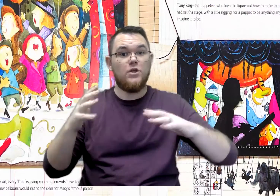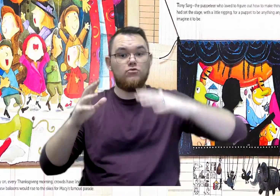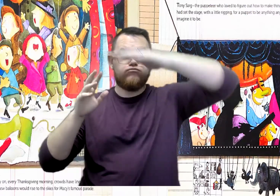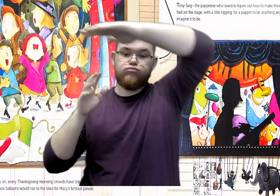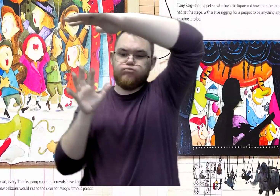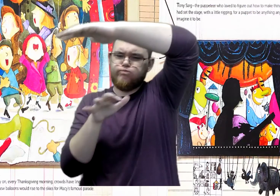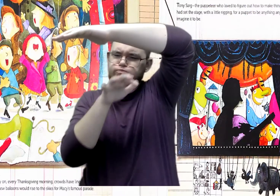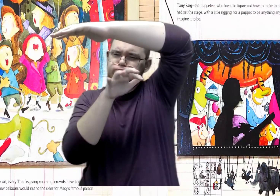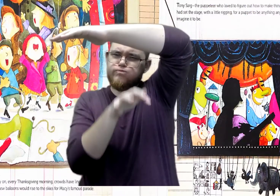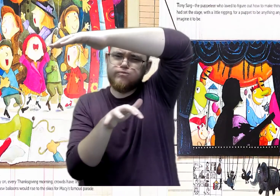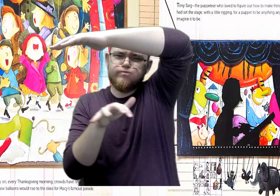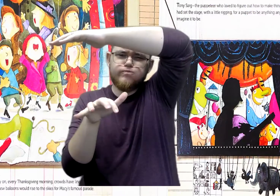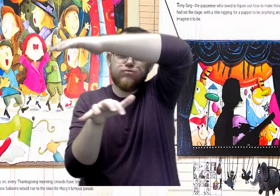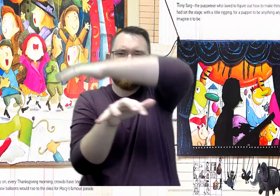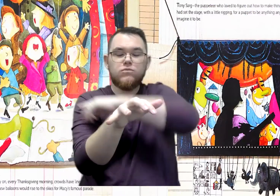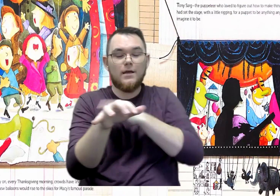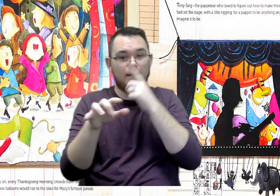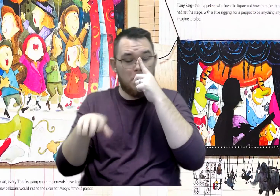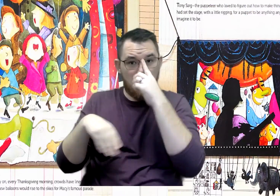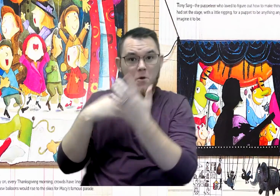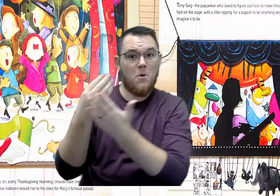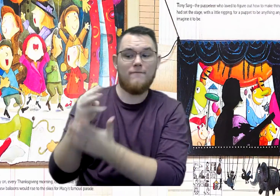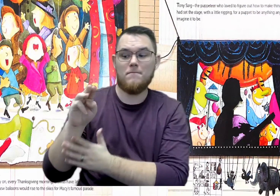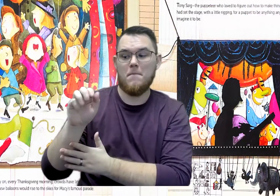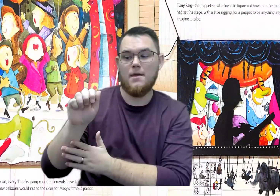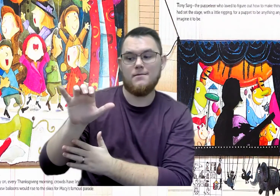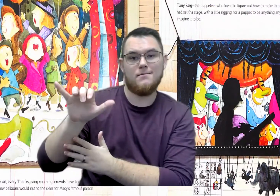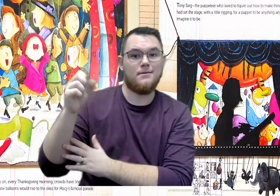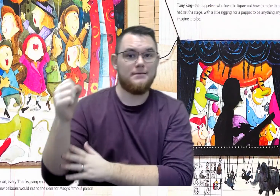at Tony’s Wondertown windows.